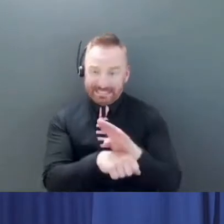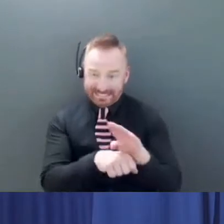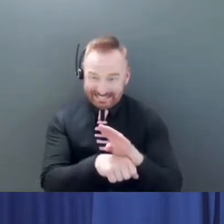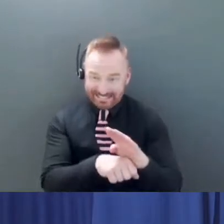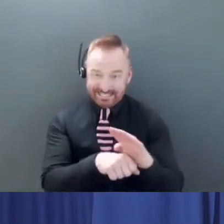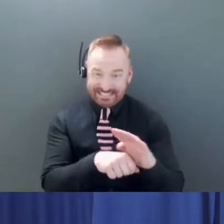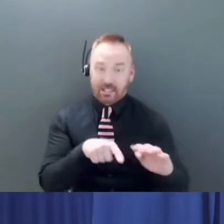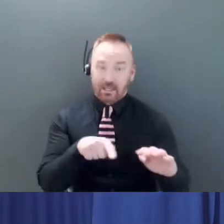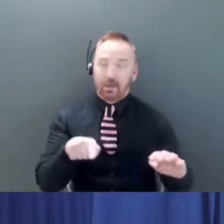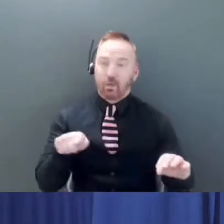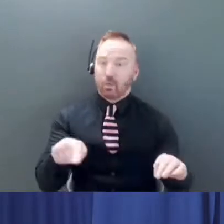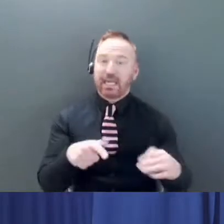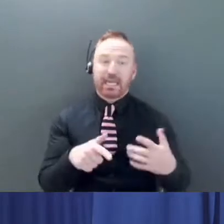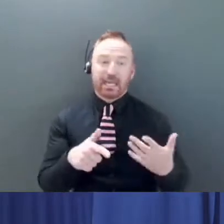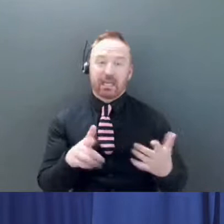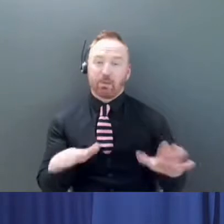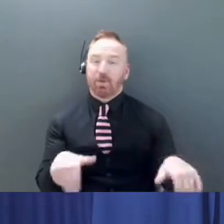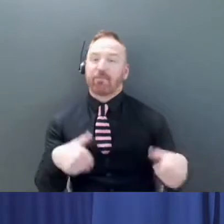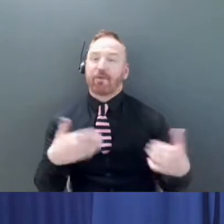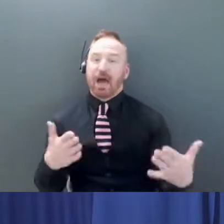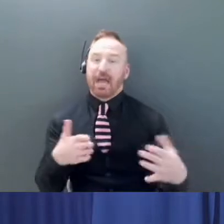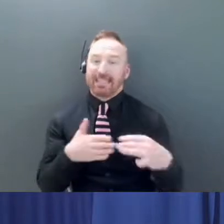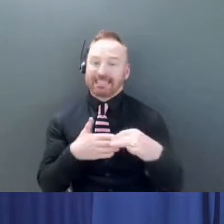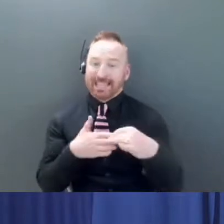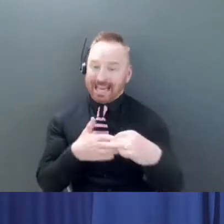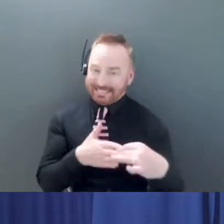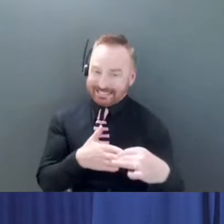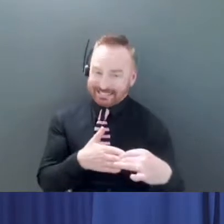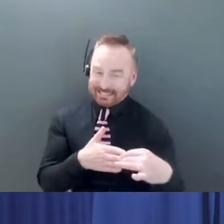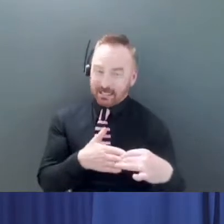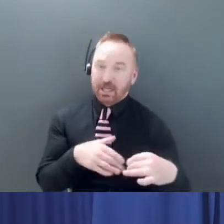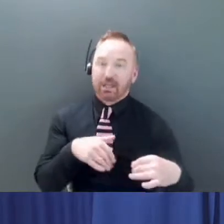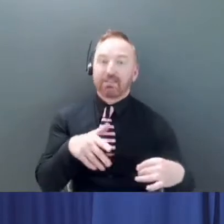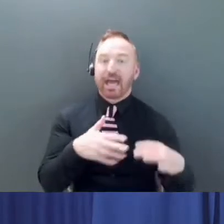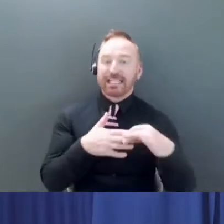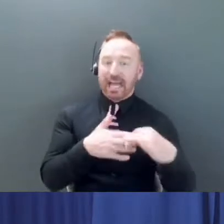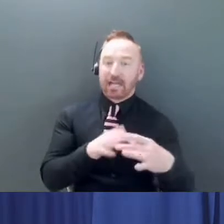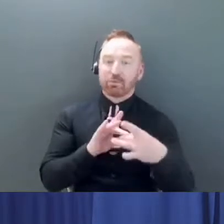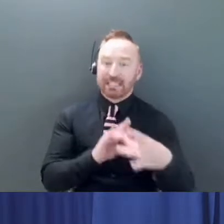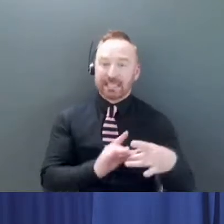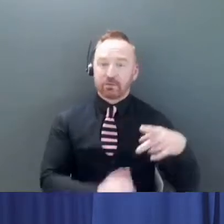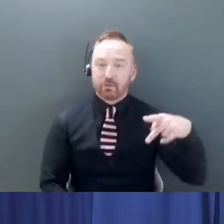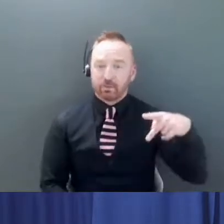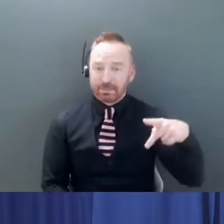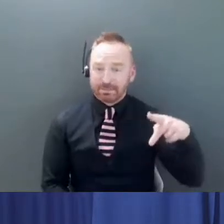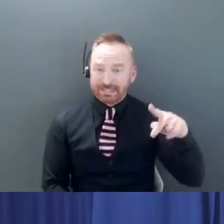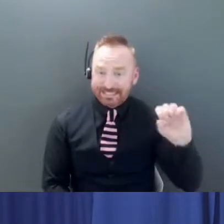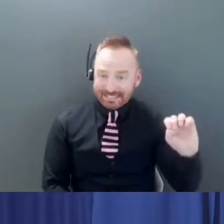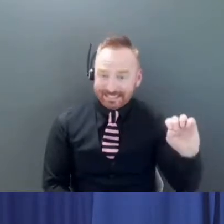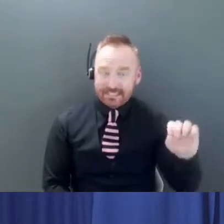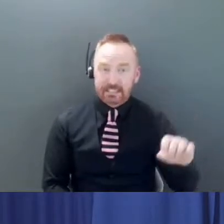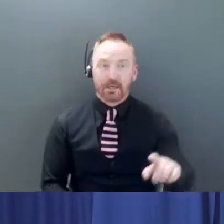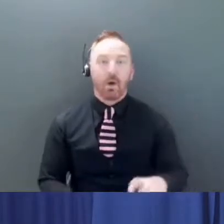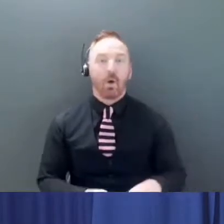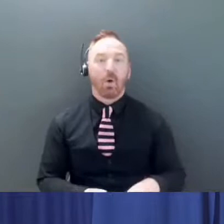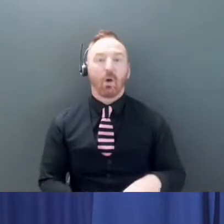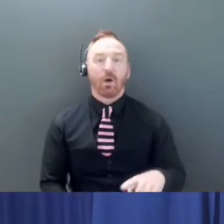guidance which is also publicly available on infection control